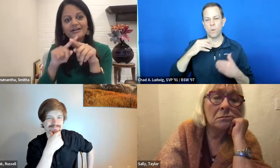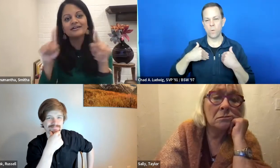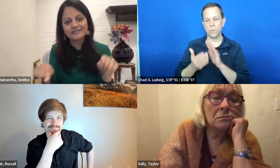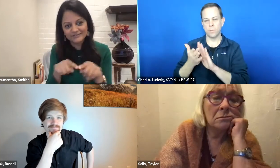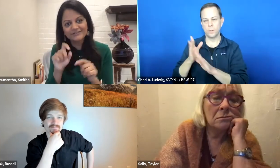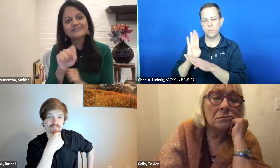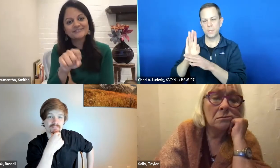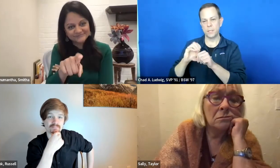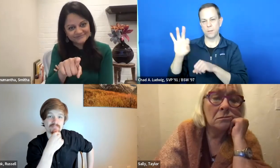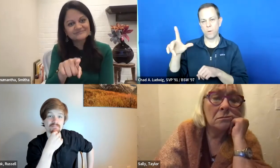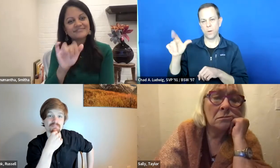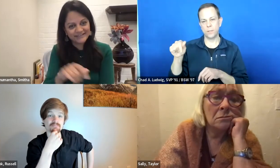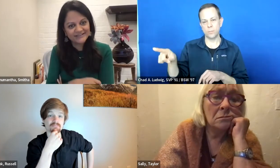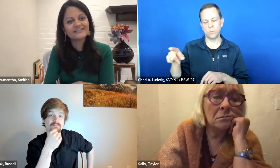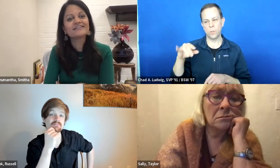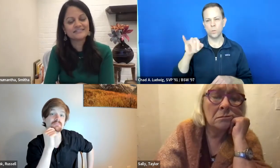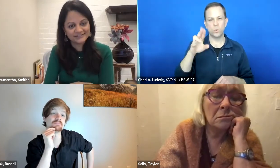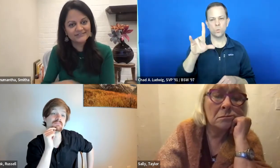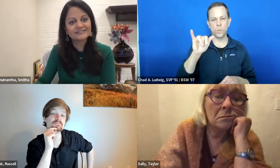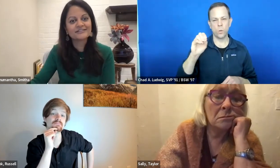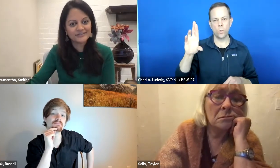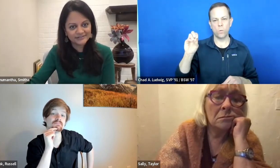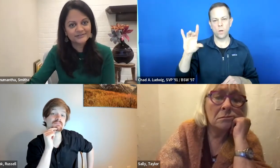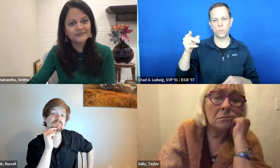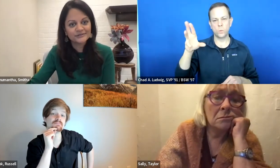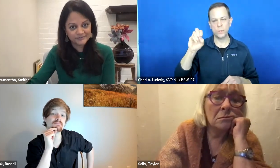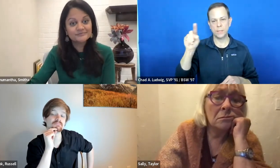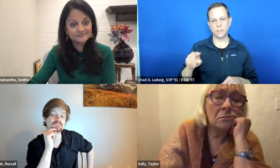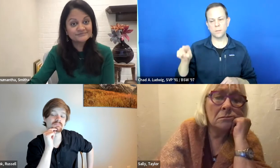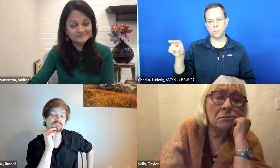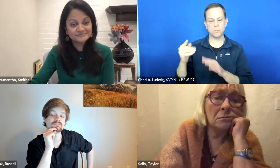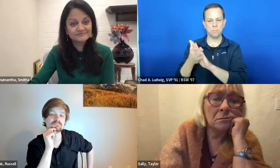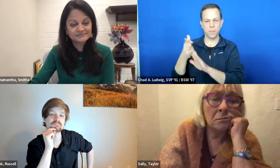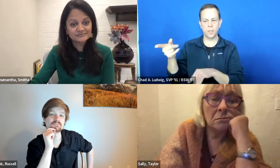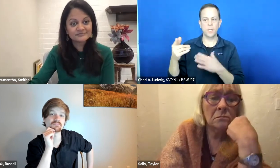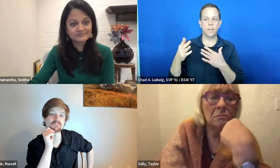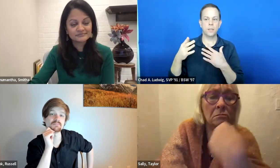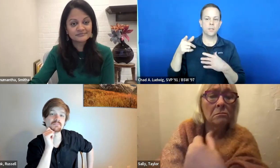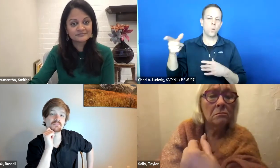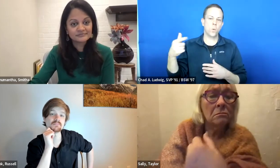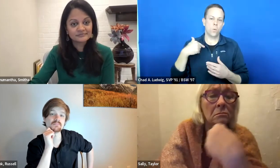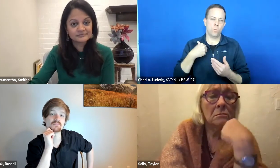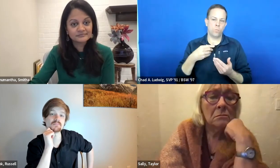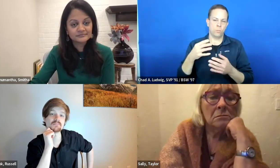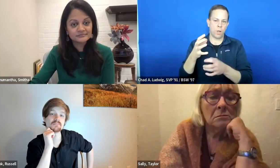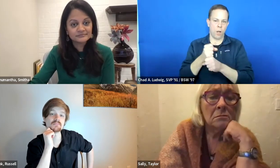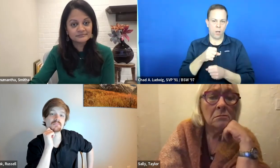I use SquareGlow. It's a Deaf-owned business in Florida. I want to say Julio Ramirez is the one who runs it.